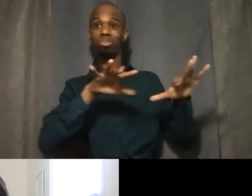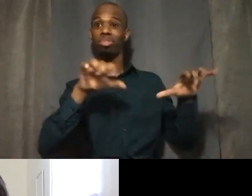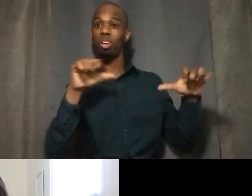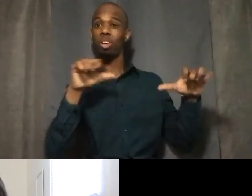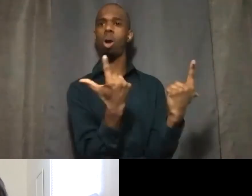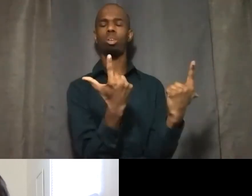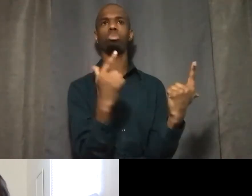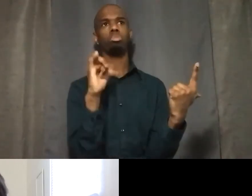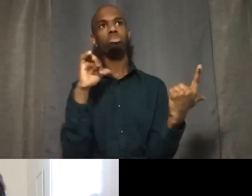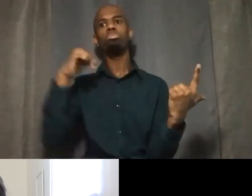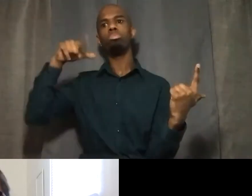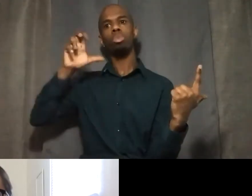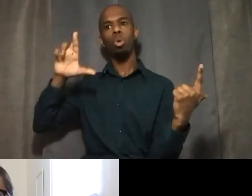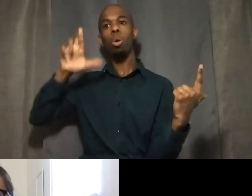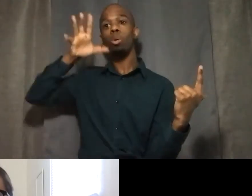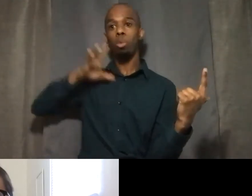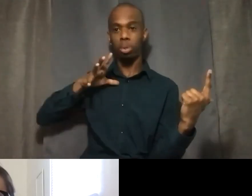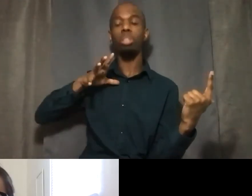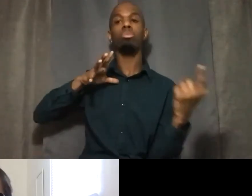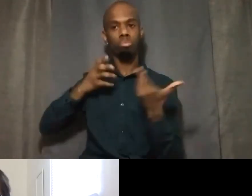But just this reckoning that like,